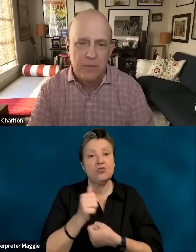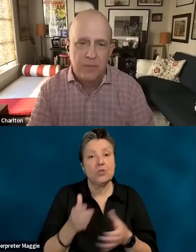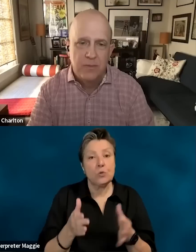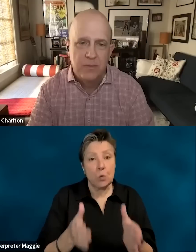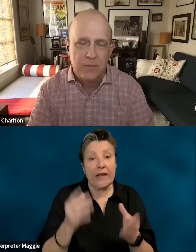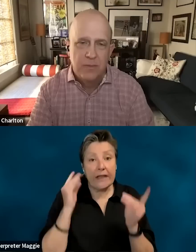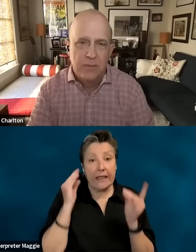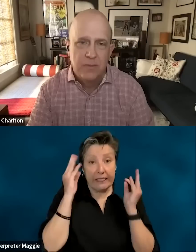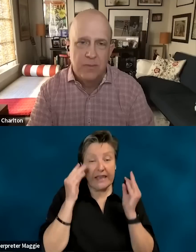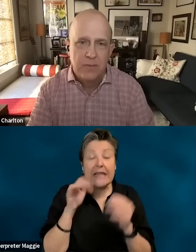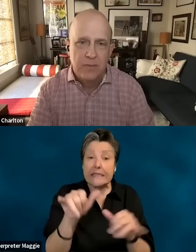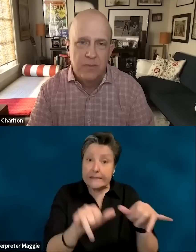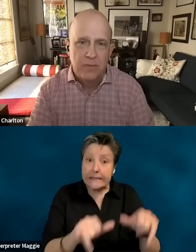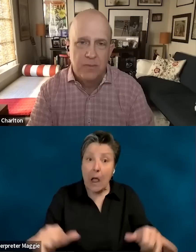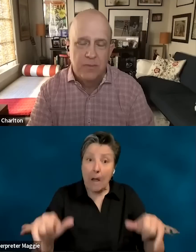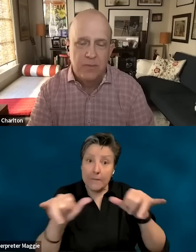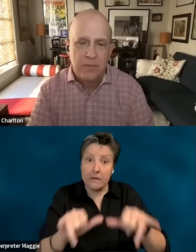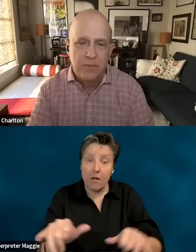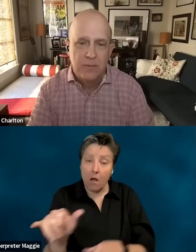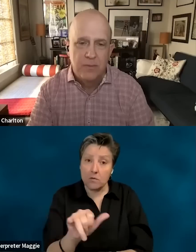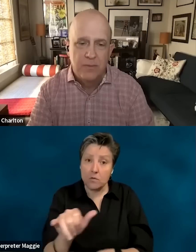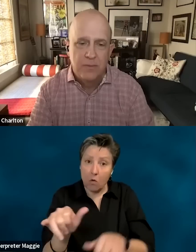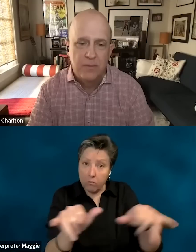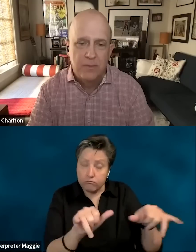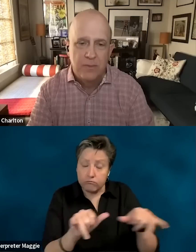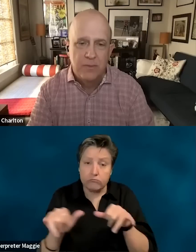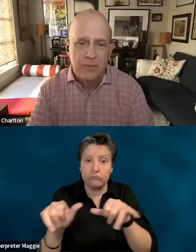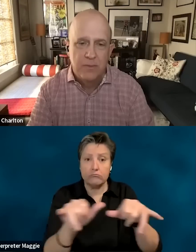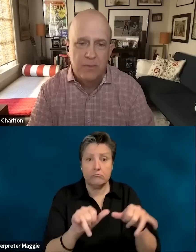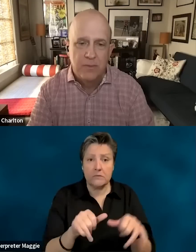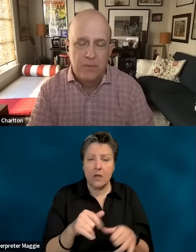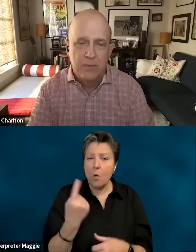And so I think one thing I would say is something I remind myself of